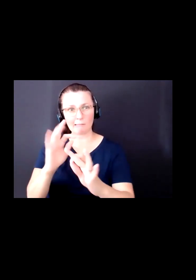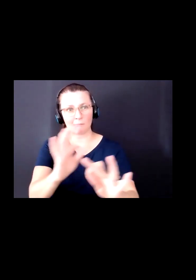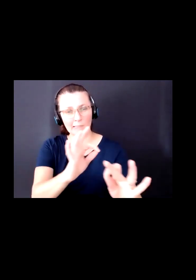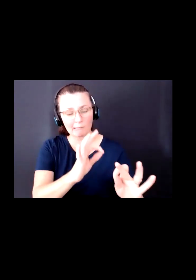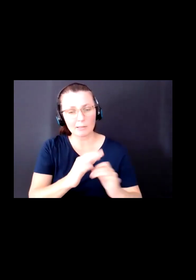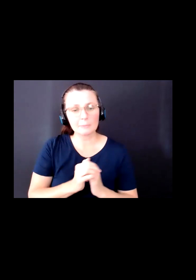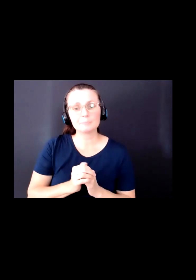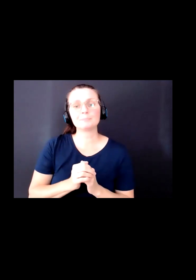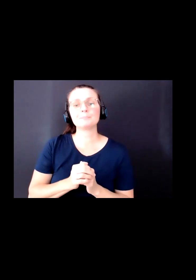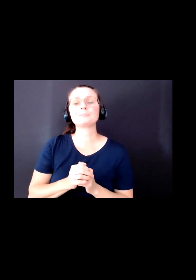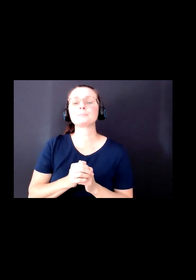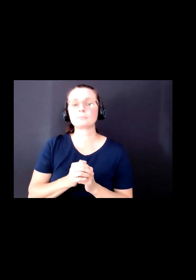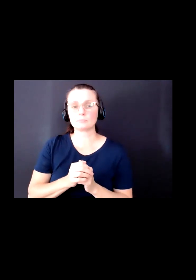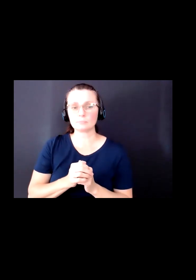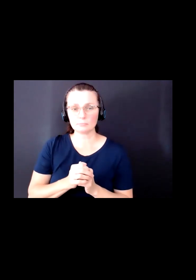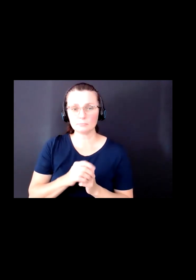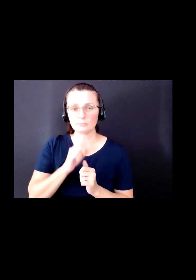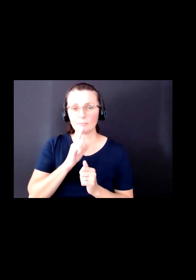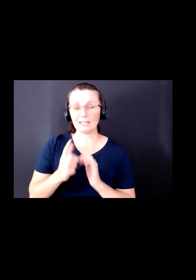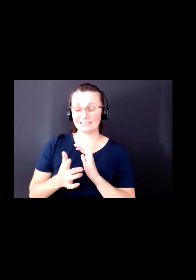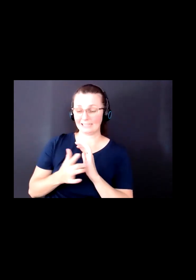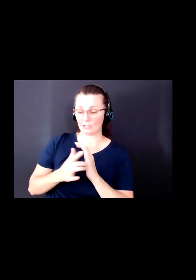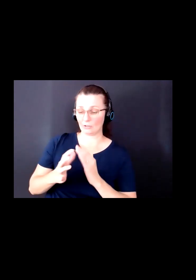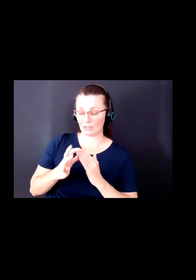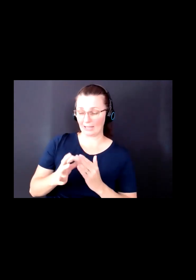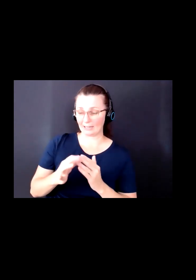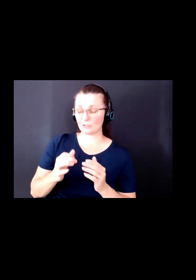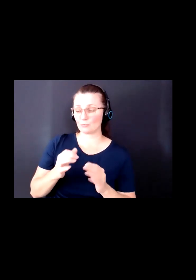guidance around disability-related civil rights matters,